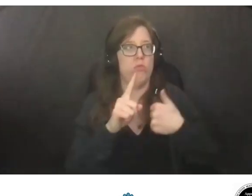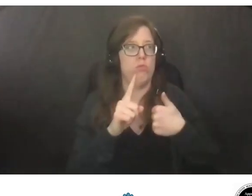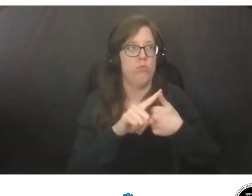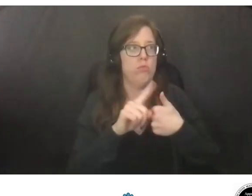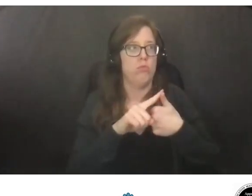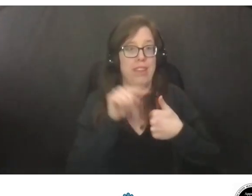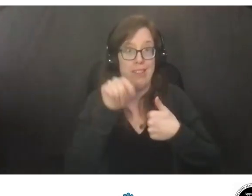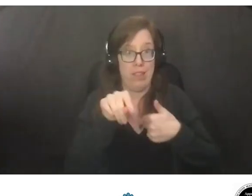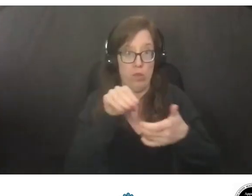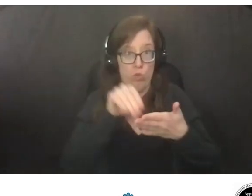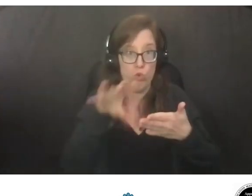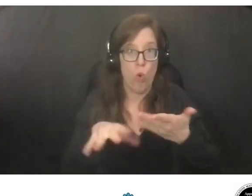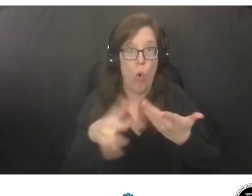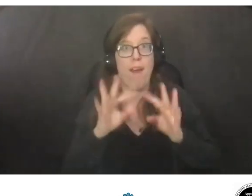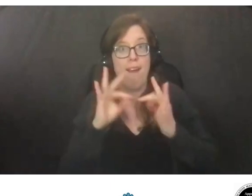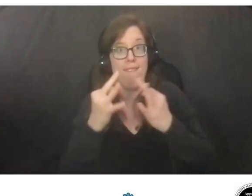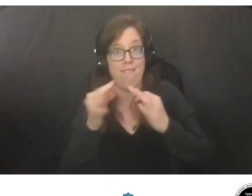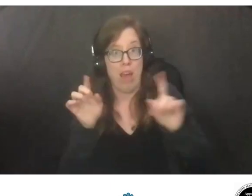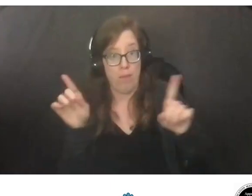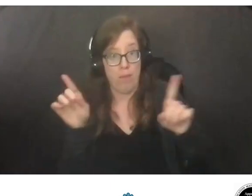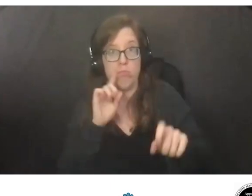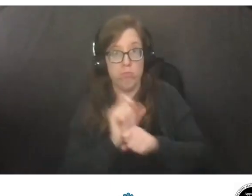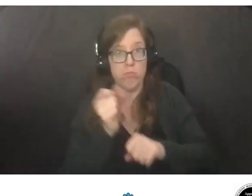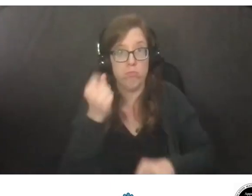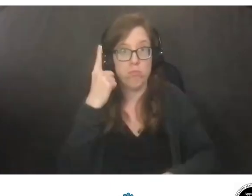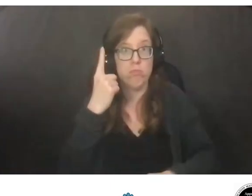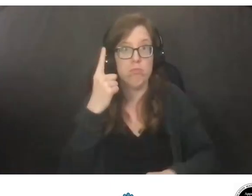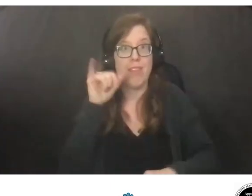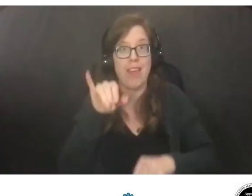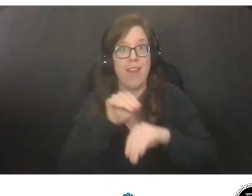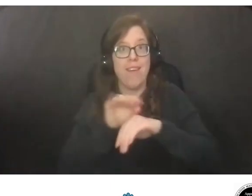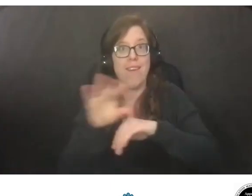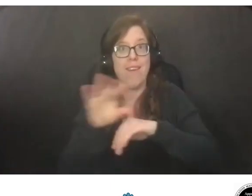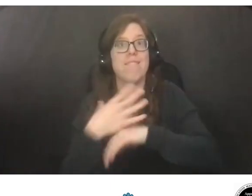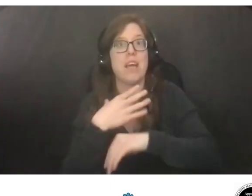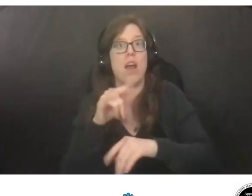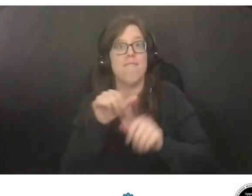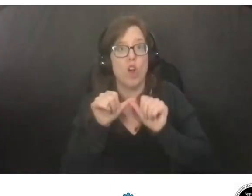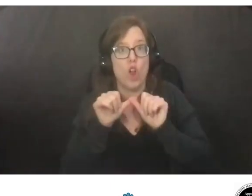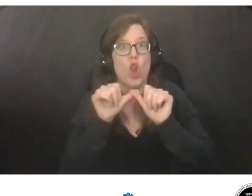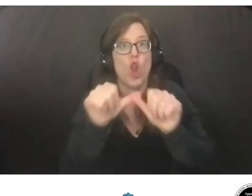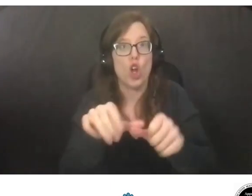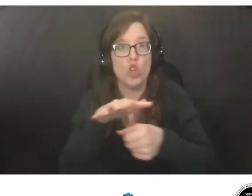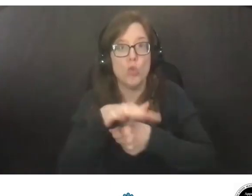does the student and/or family understand the effects of long-term stress or toxic